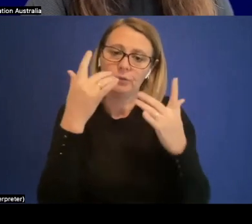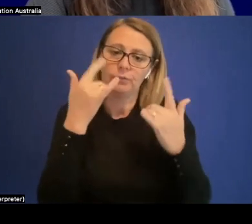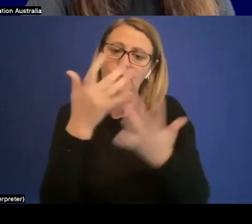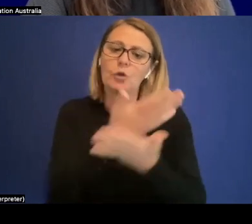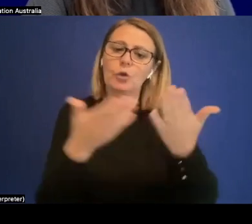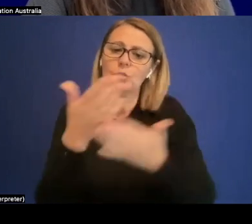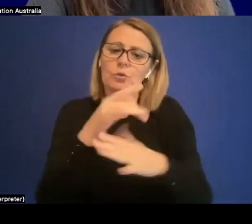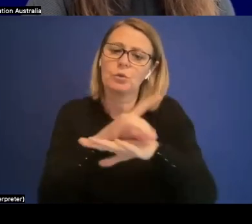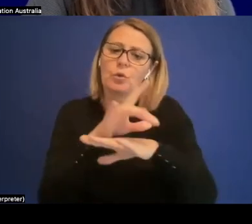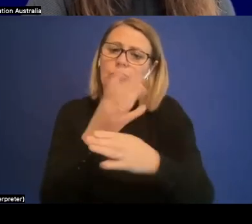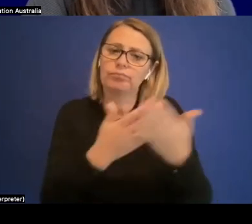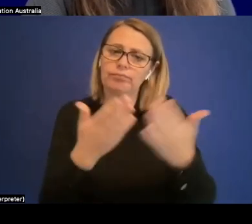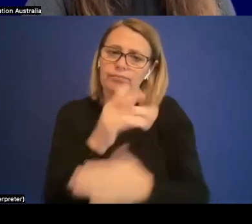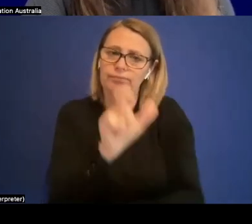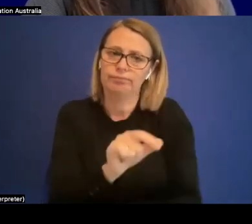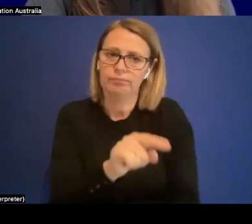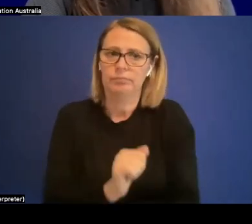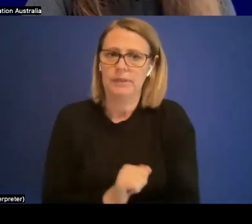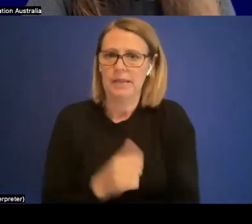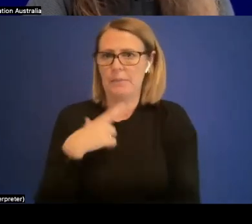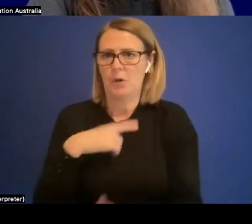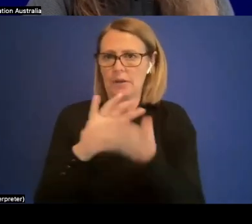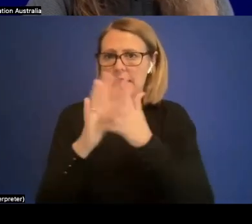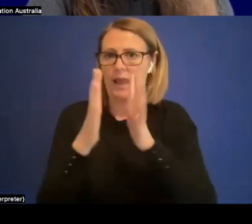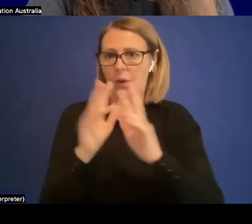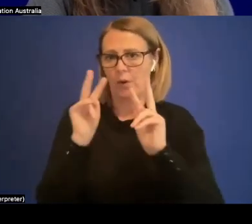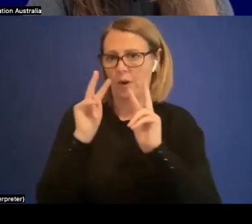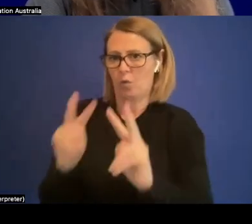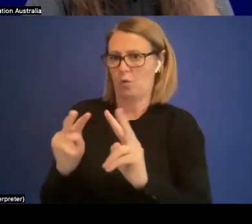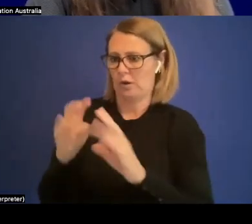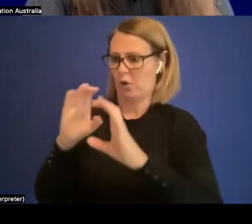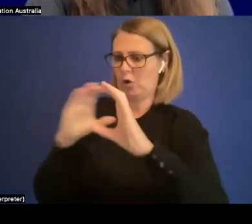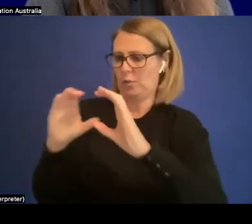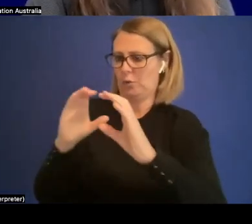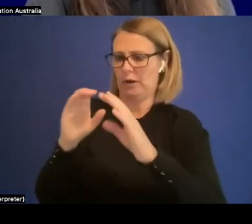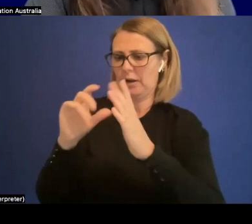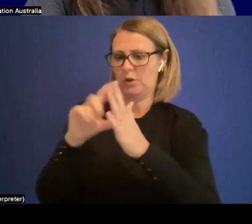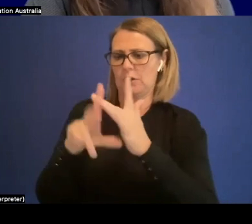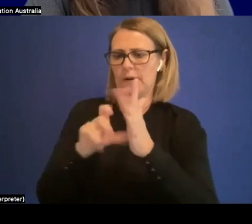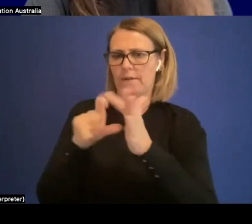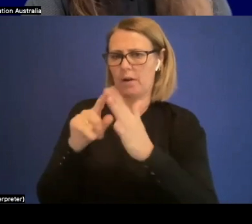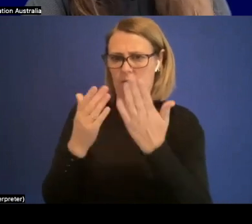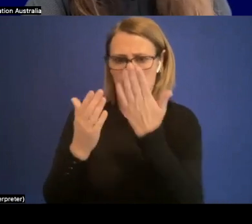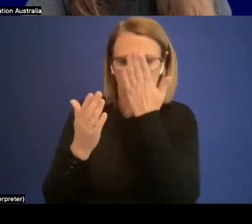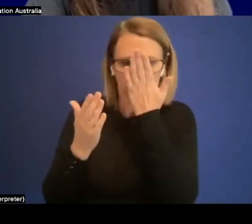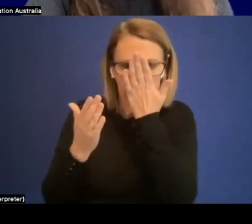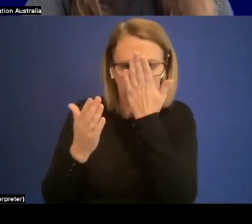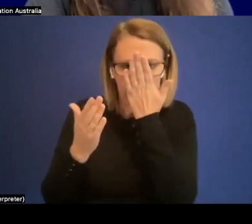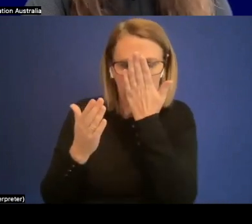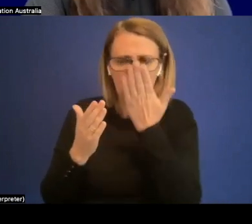Riley looked at the communication device screen, they were curious about how they were visually